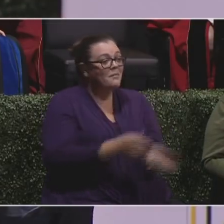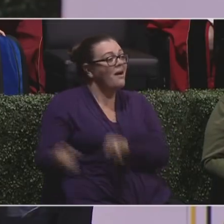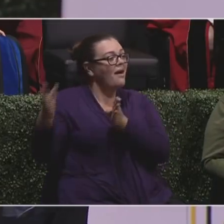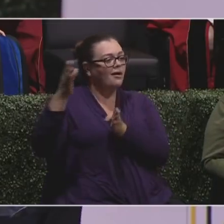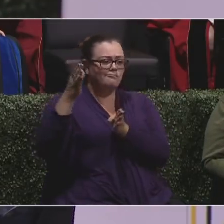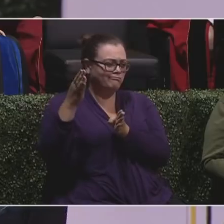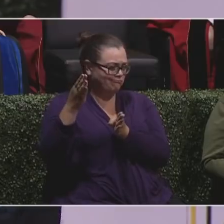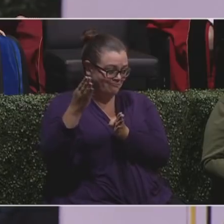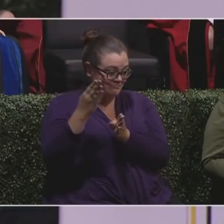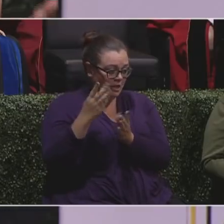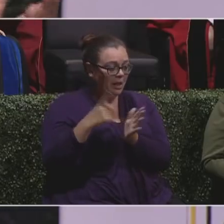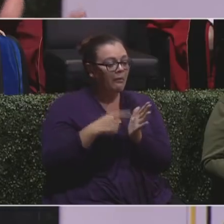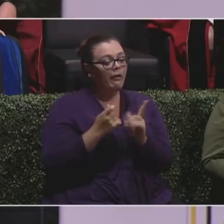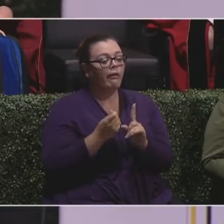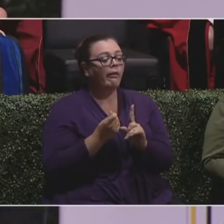INTO HEALTH CARE, OR INTO THE NONPROFIT SECTOR.